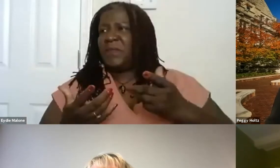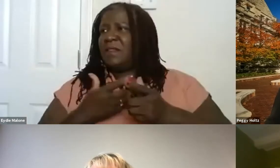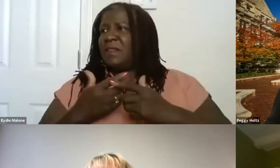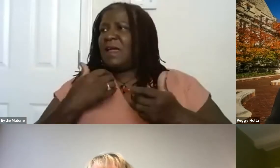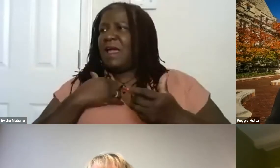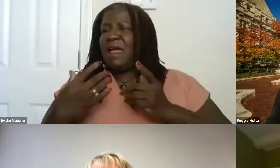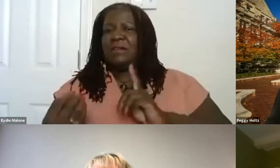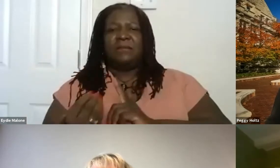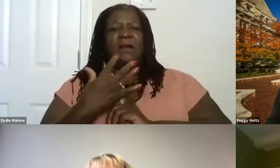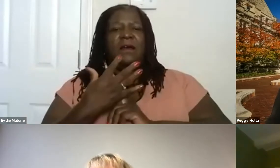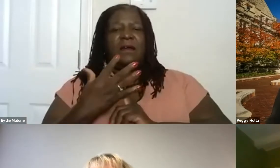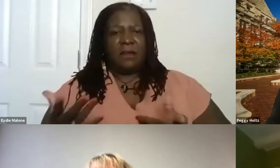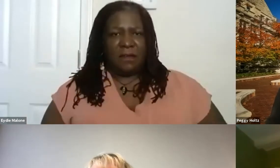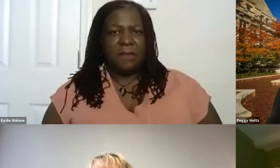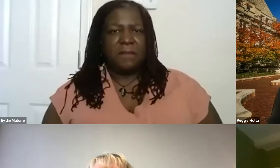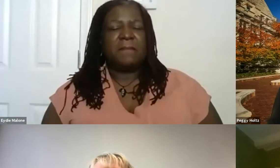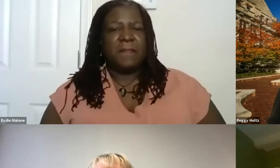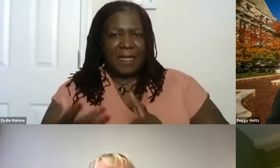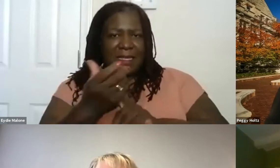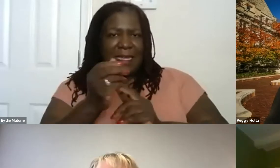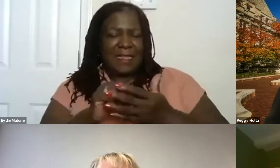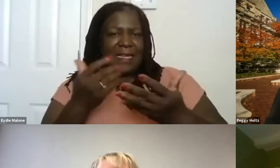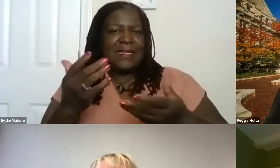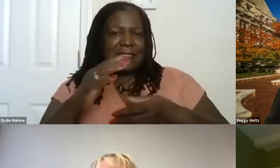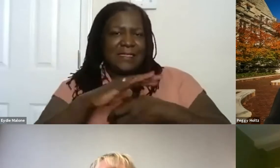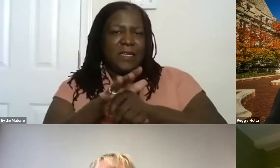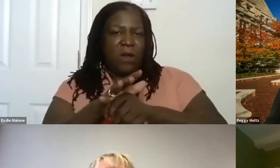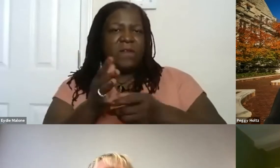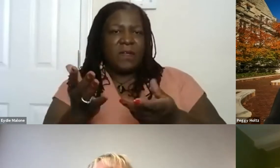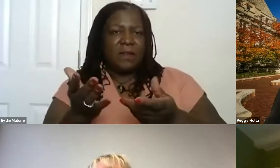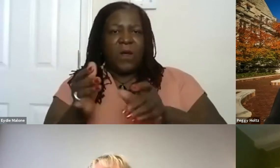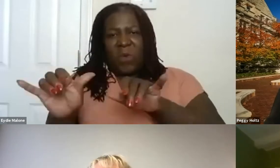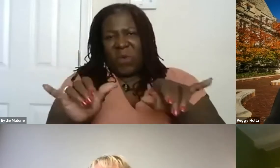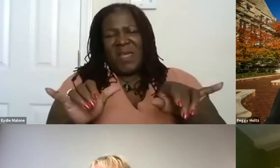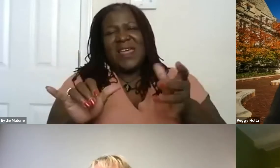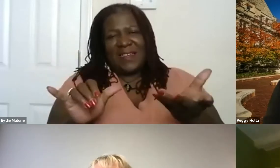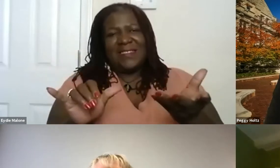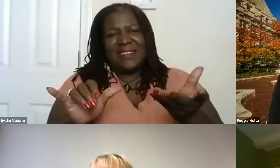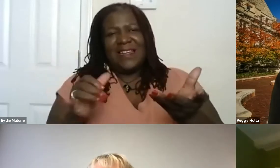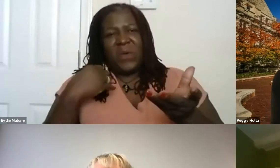opportunity to get this disease, which we, too, had a pretty early on experience with